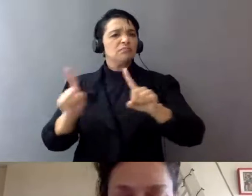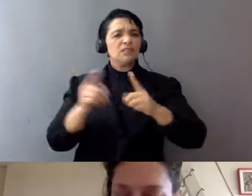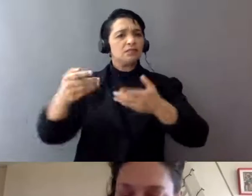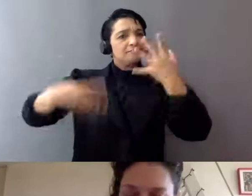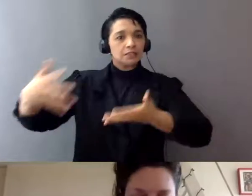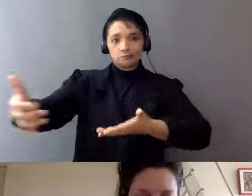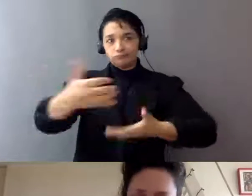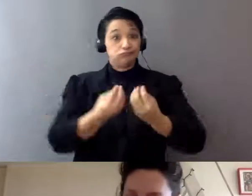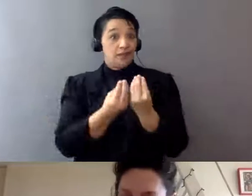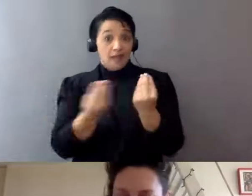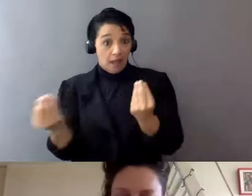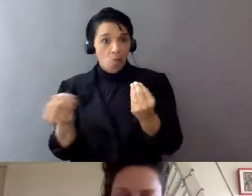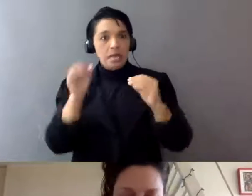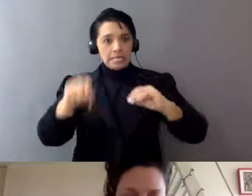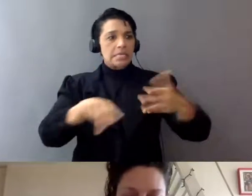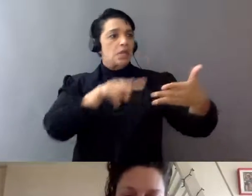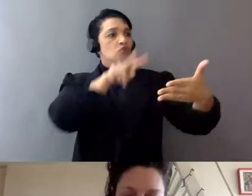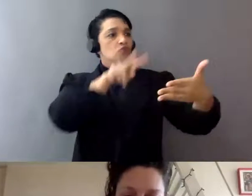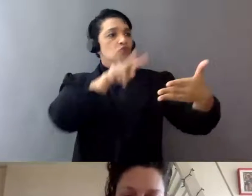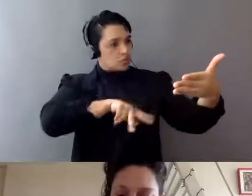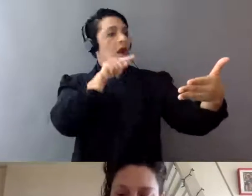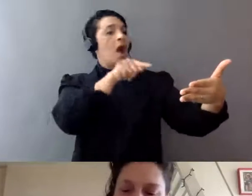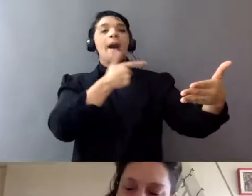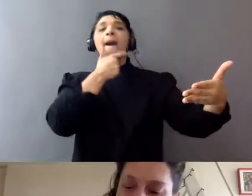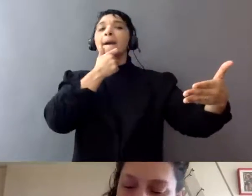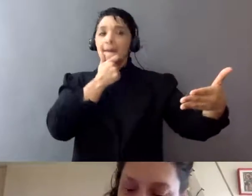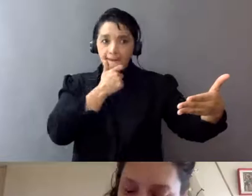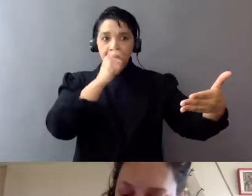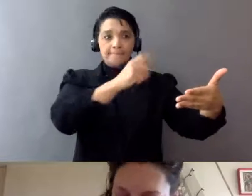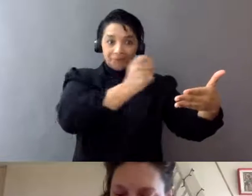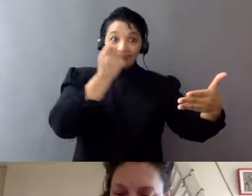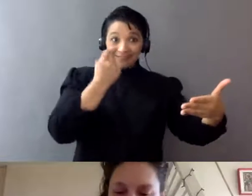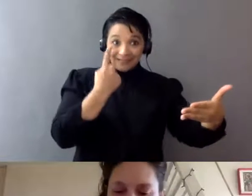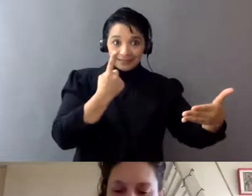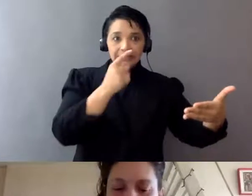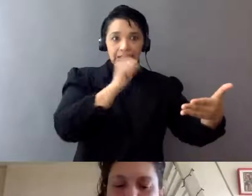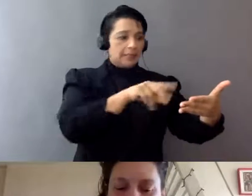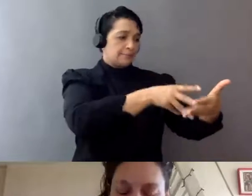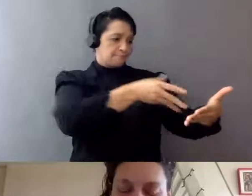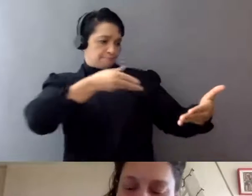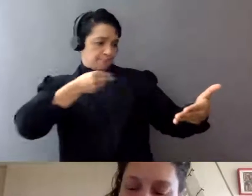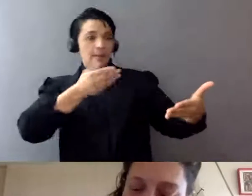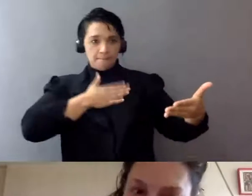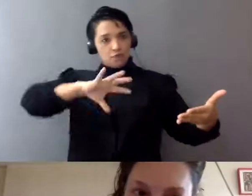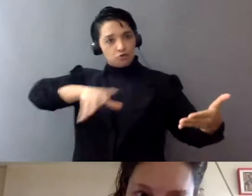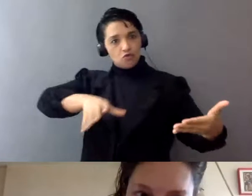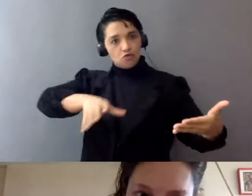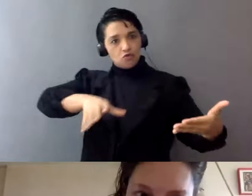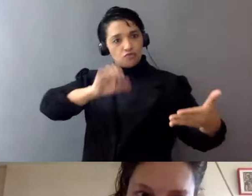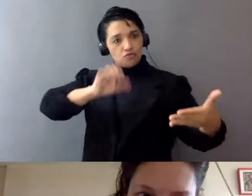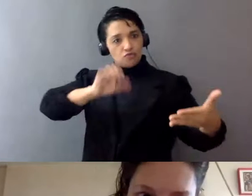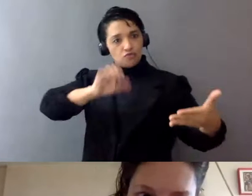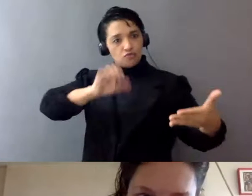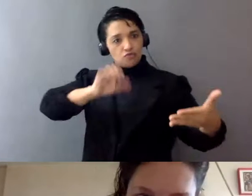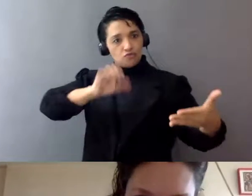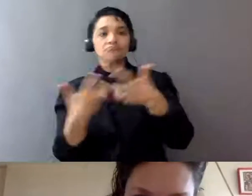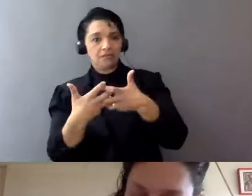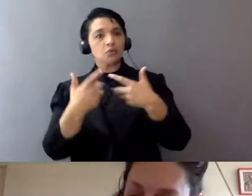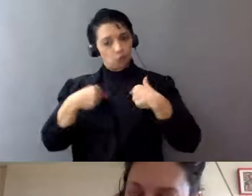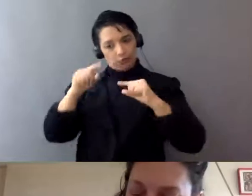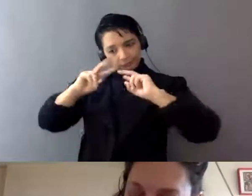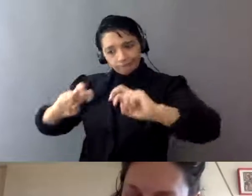And you can take some ideas and try to replicate in your own country or local area.